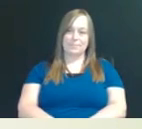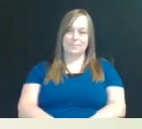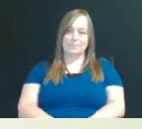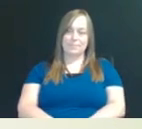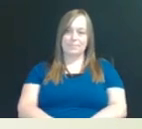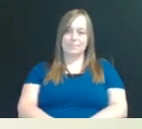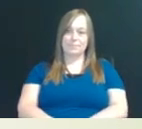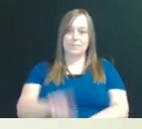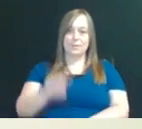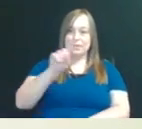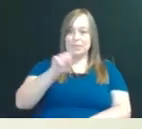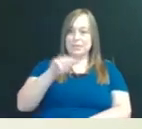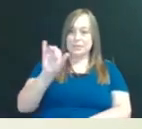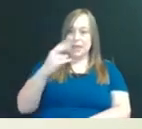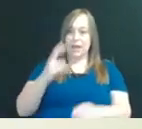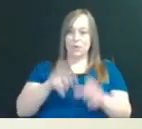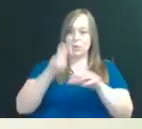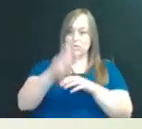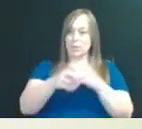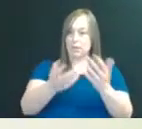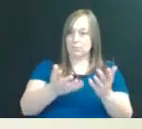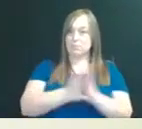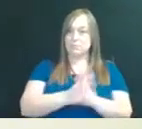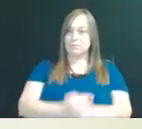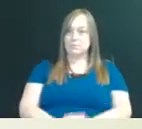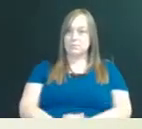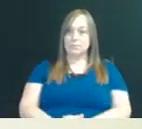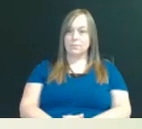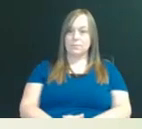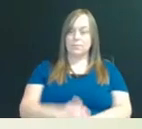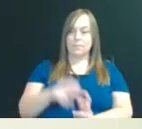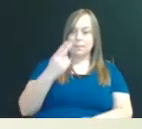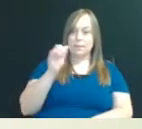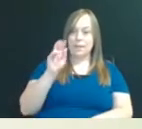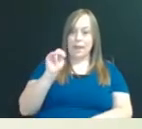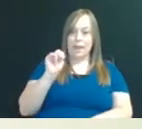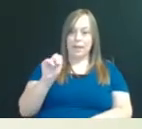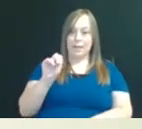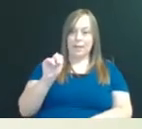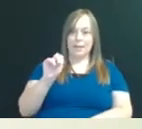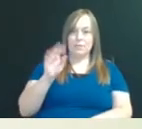[Helen] Zach, if you want to jump in here. This is Helen Hellmuth. I'm one of the voting advocates here